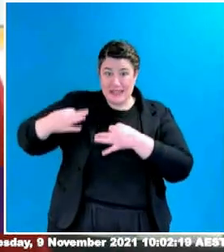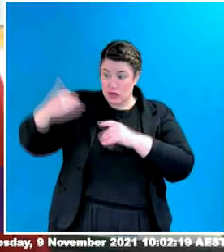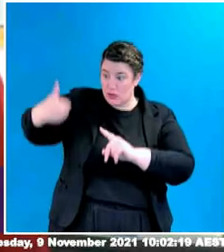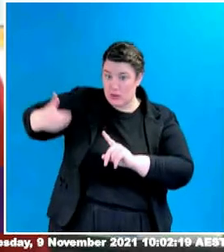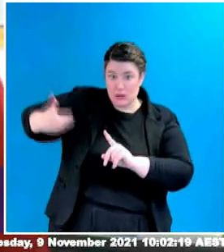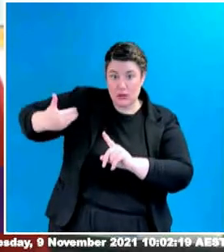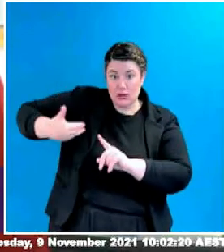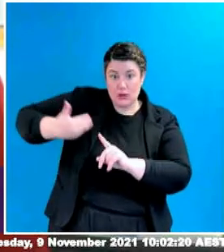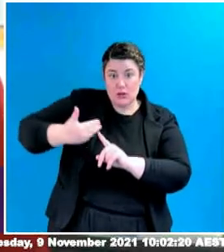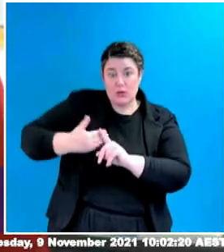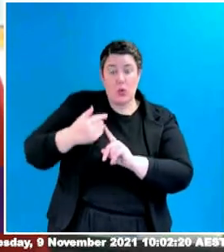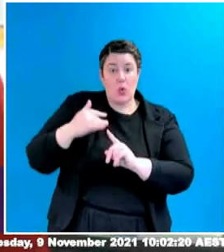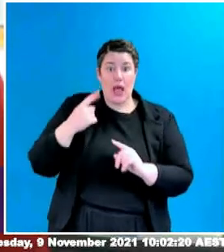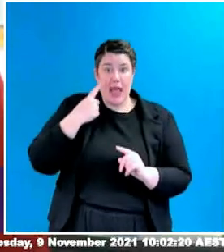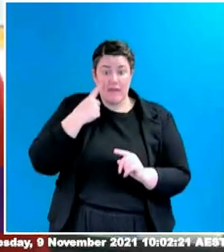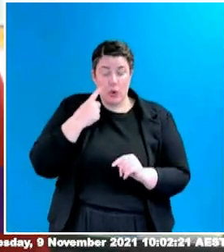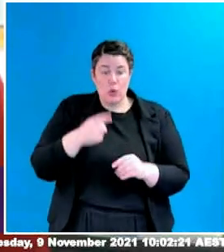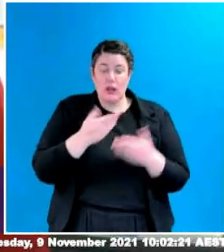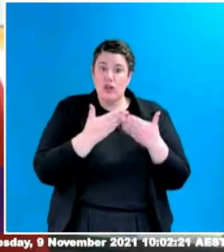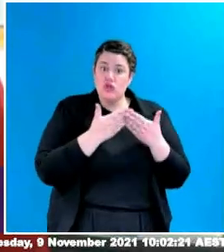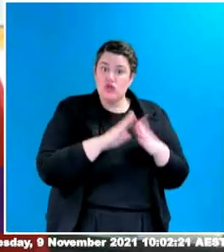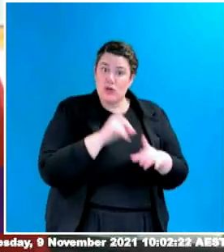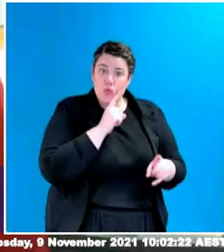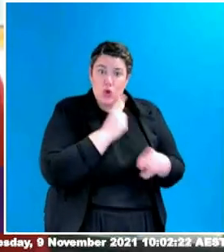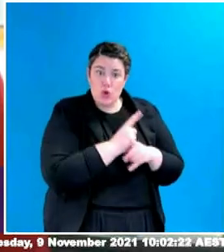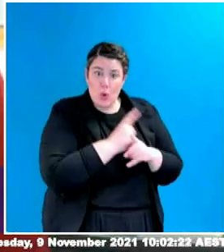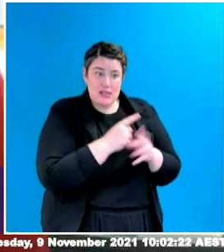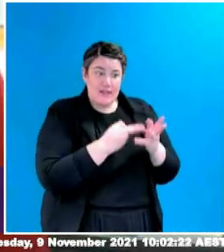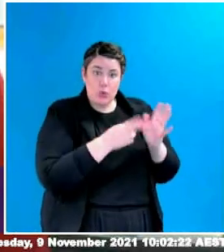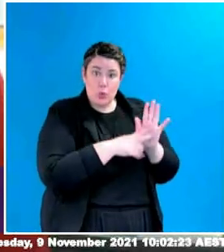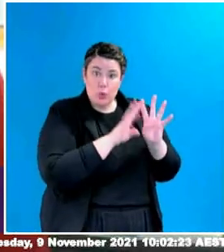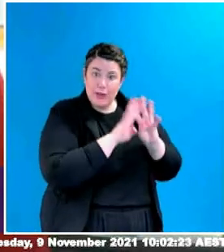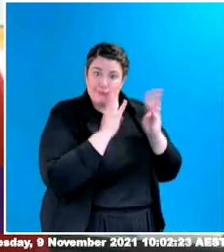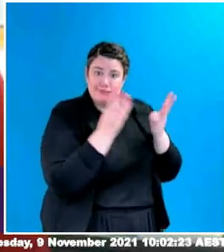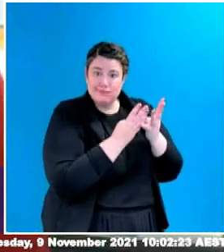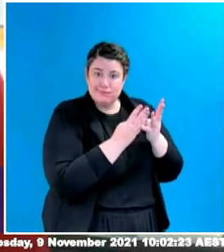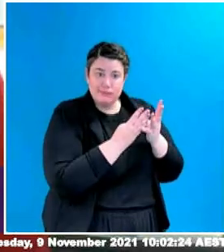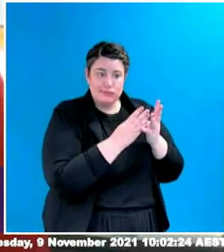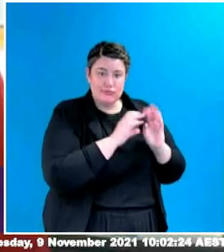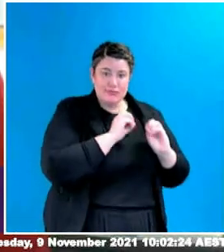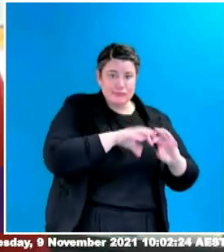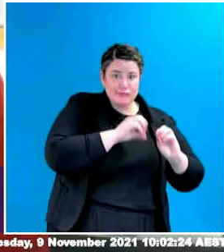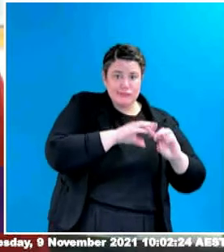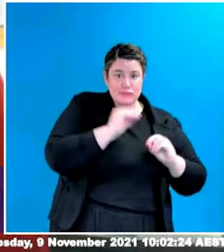like general comments of UN committees or case law in jurisdictions like the